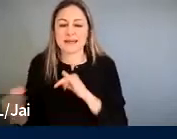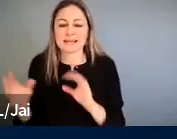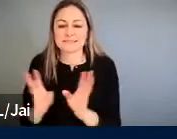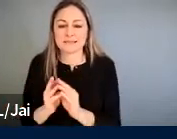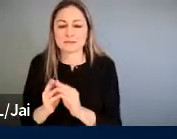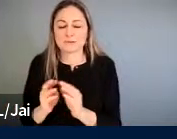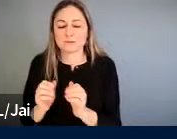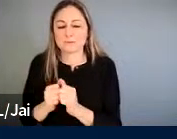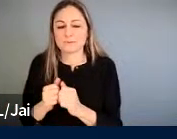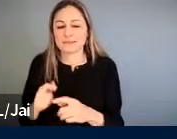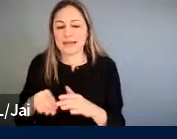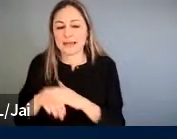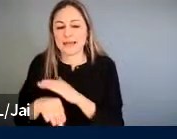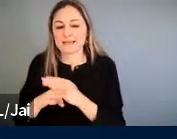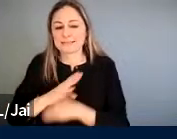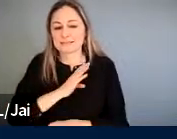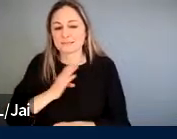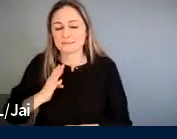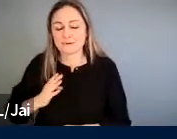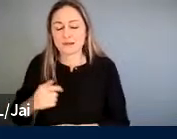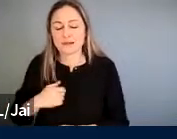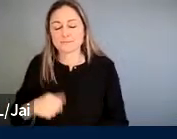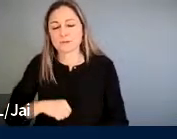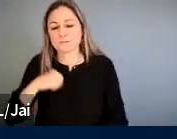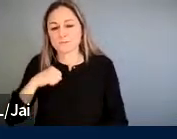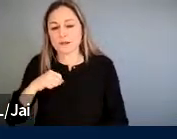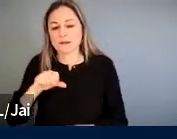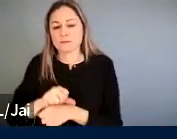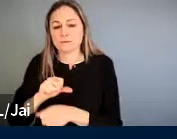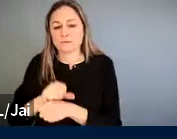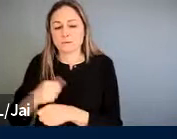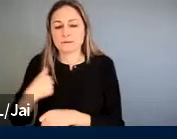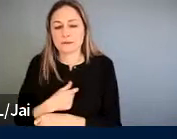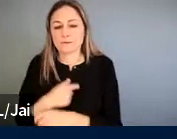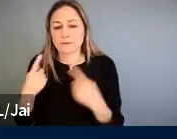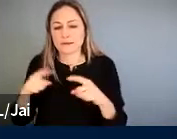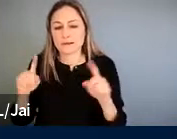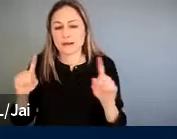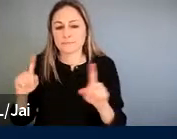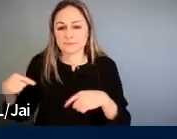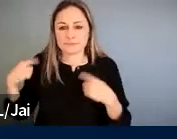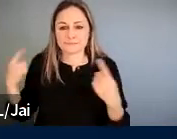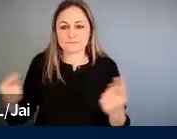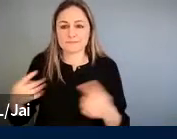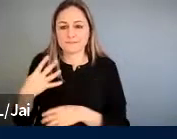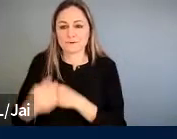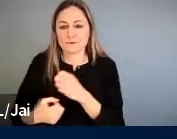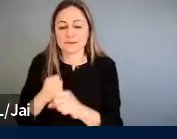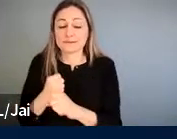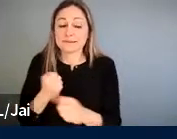I am so proud of the work that we've been able to accomplish together. And while I may not be here